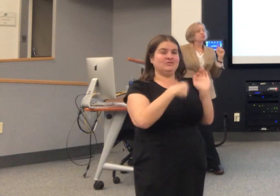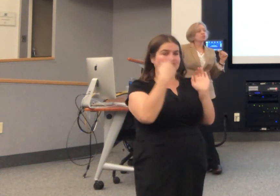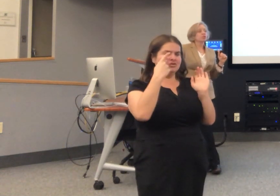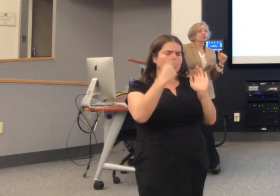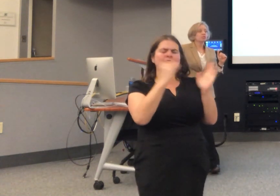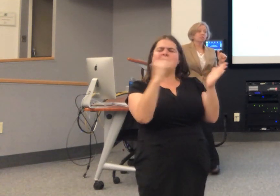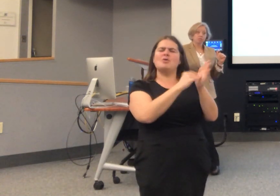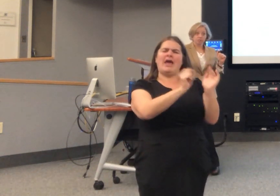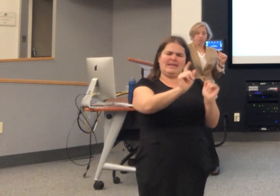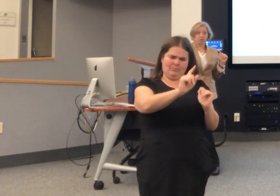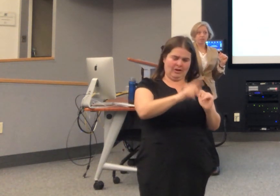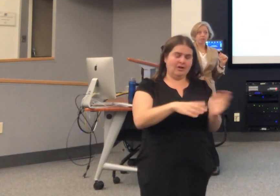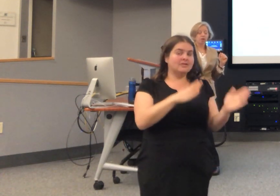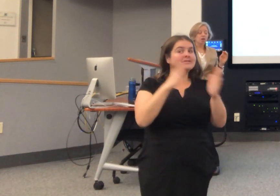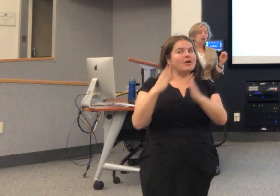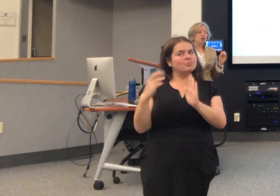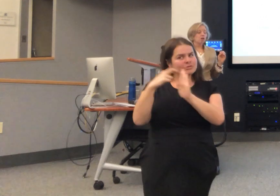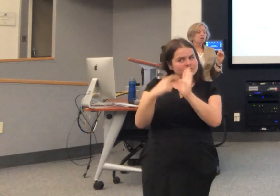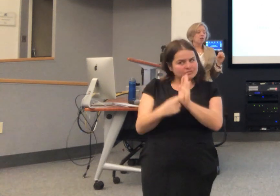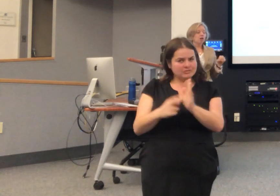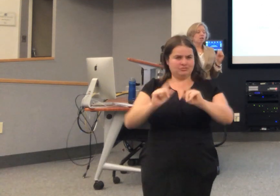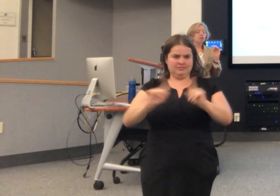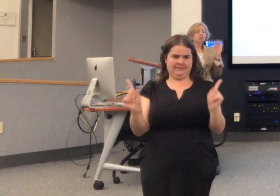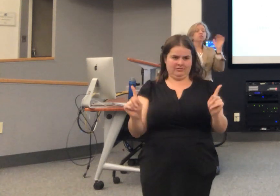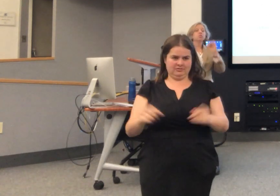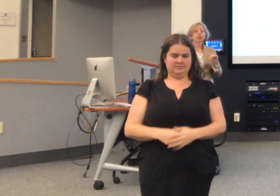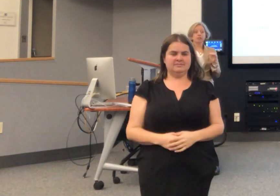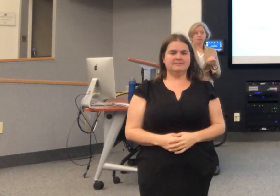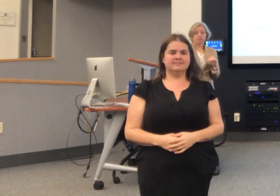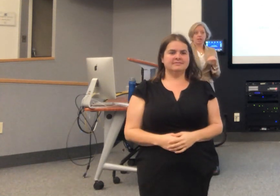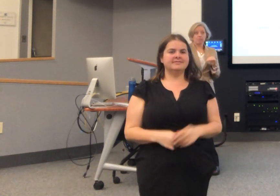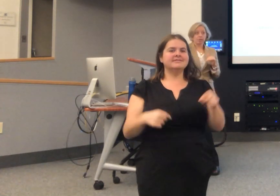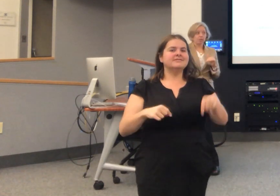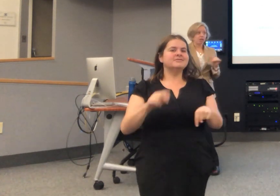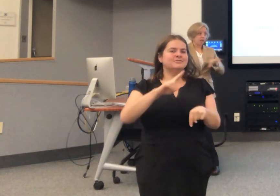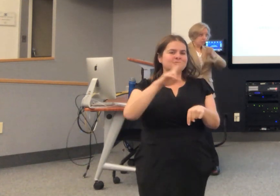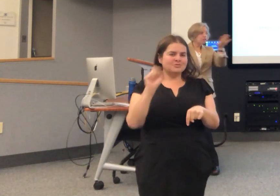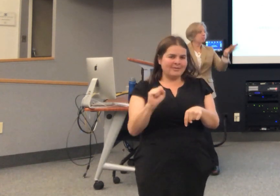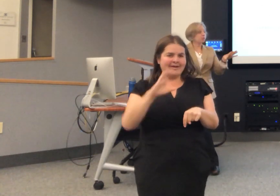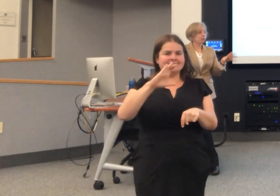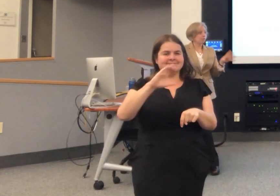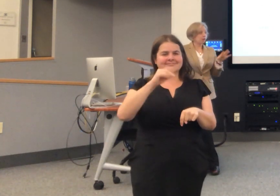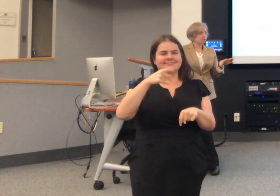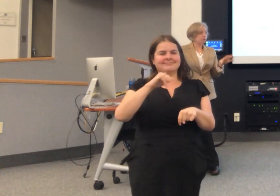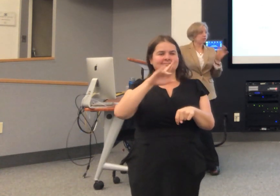Registration is a little different. In under United States Copyright Law, and everything I've been talking about here